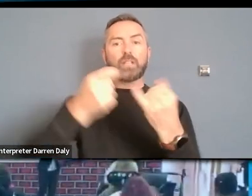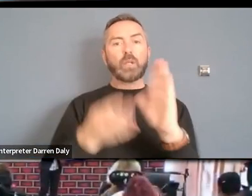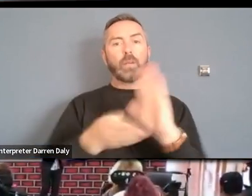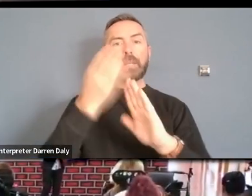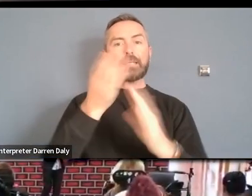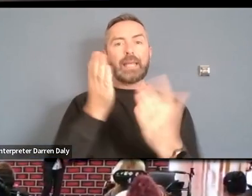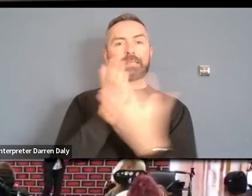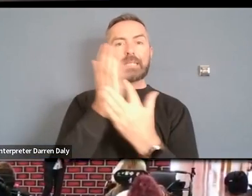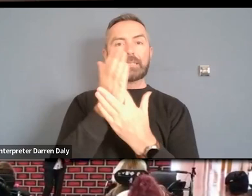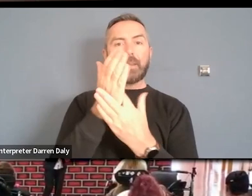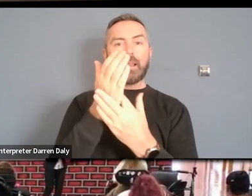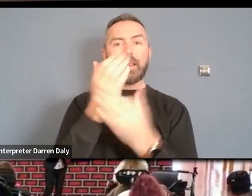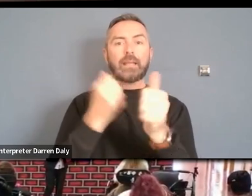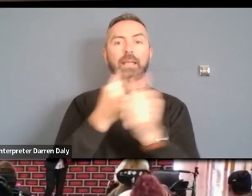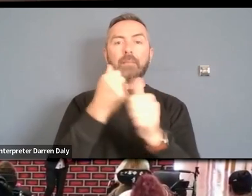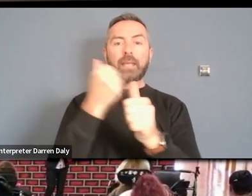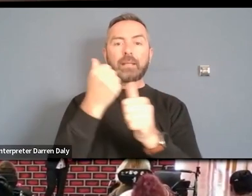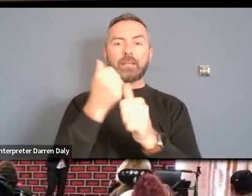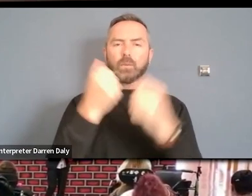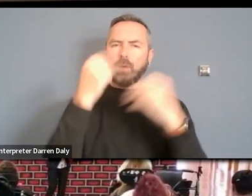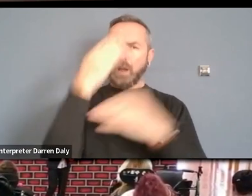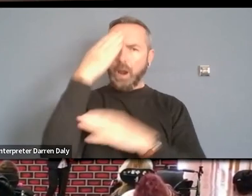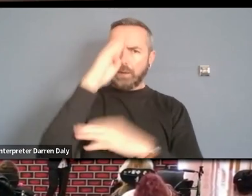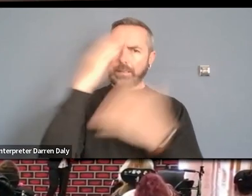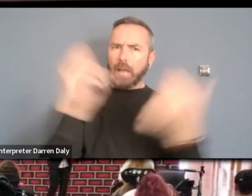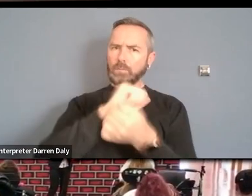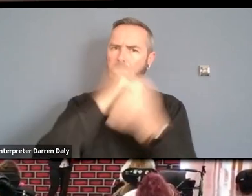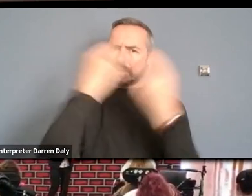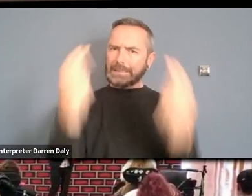We are in dire need of change in Ireland where housing needs to be not